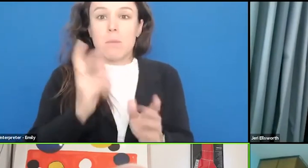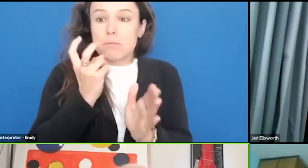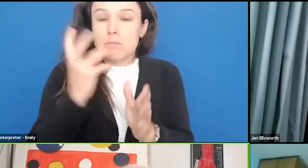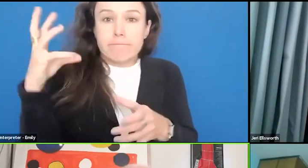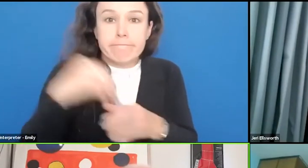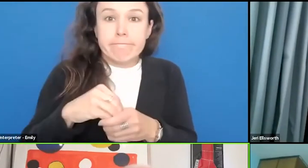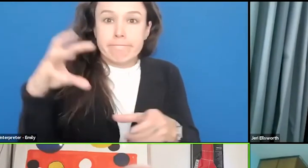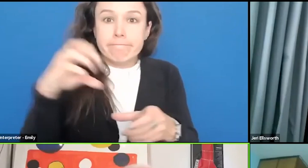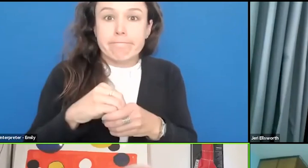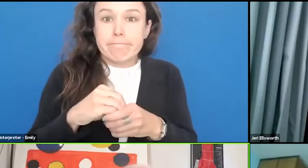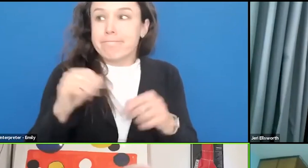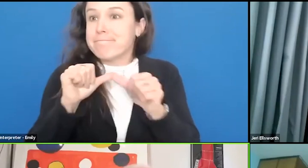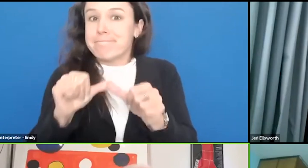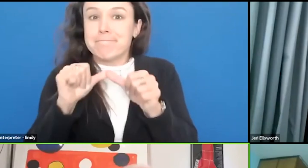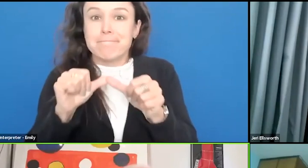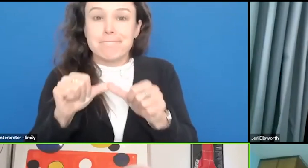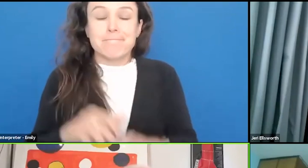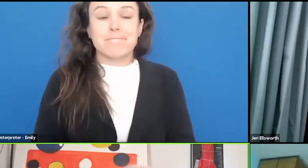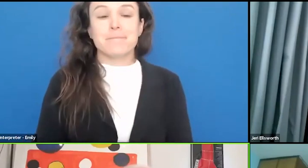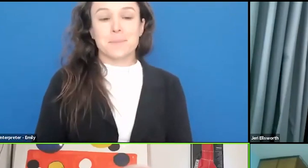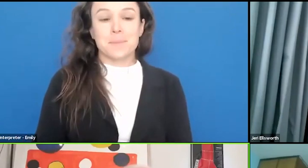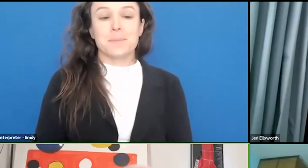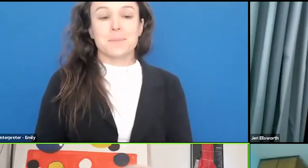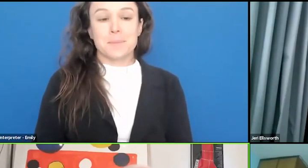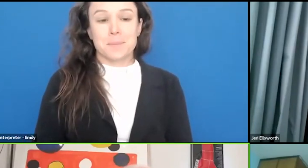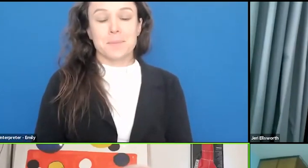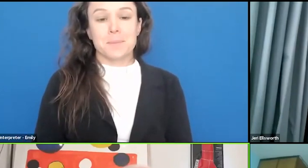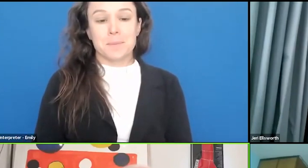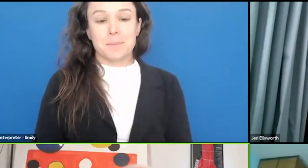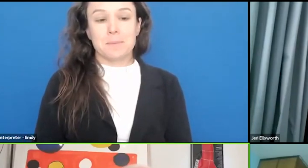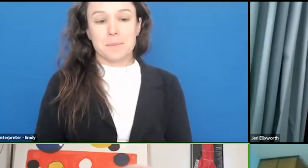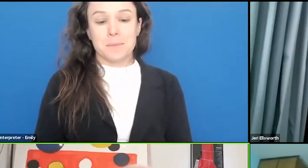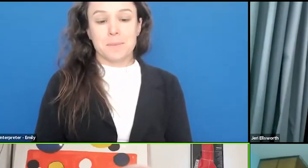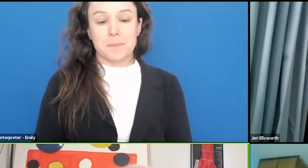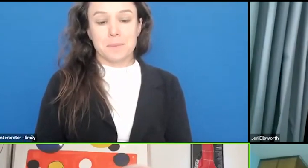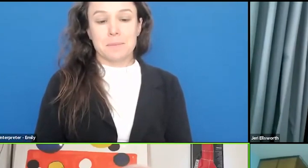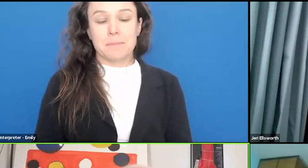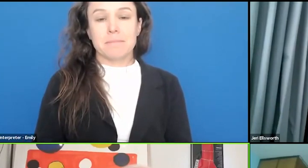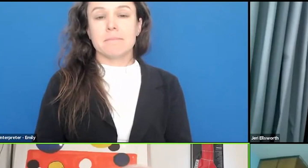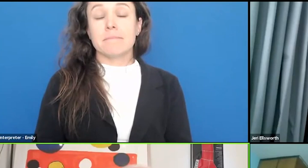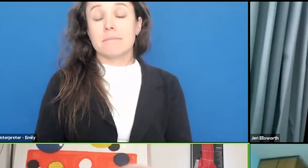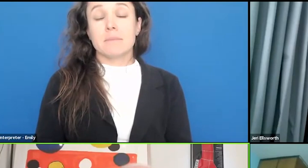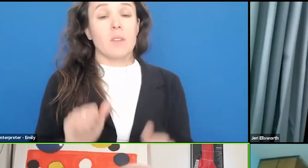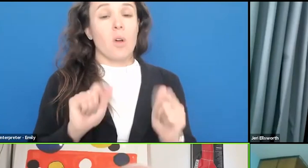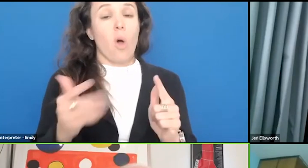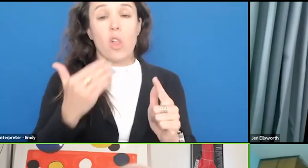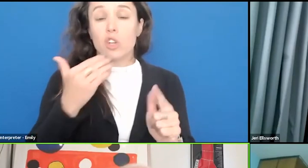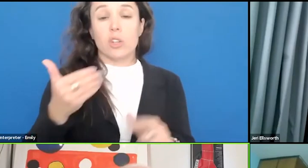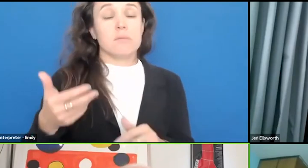but I think it's also important to note that through all good intentions, Microsoft adopting